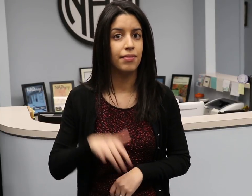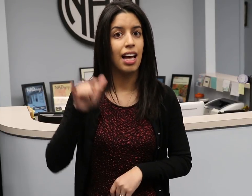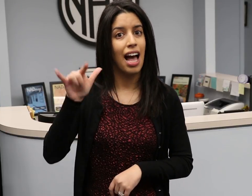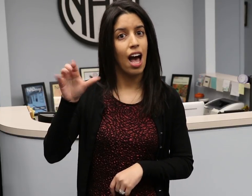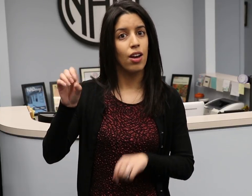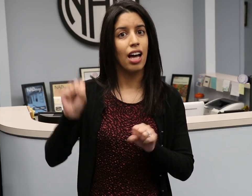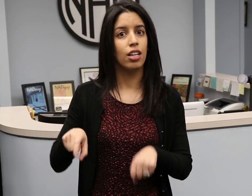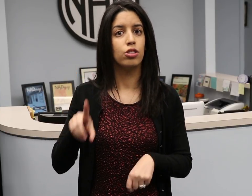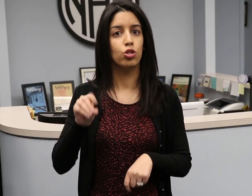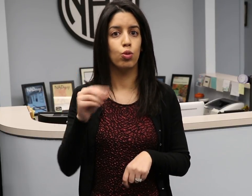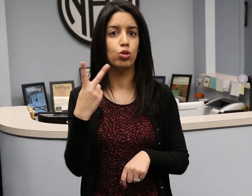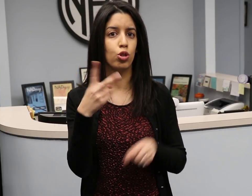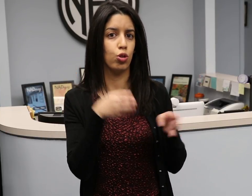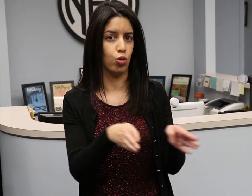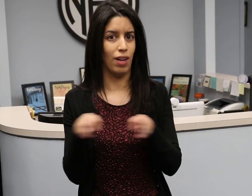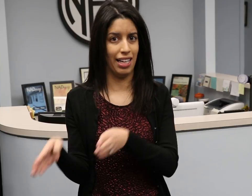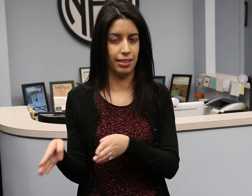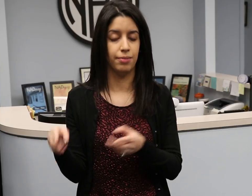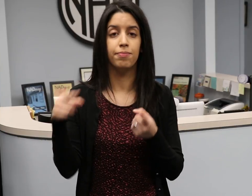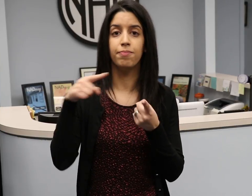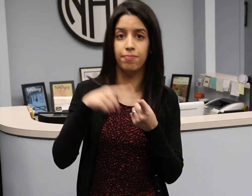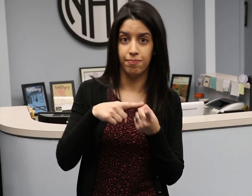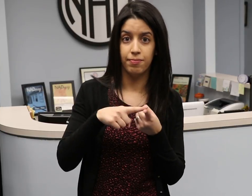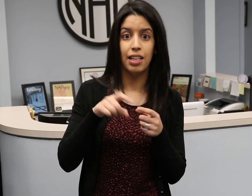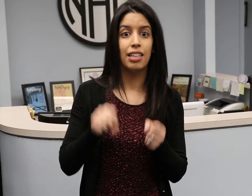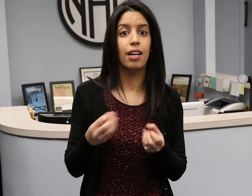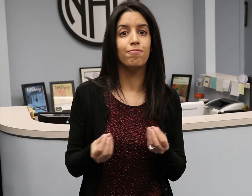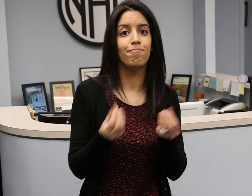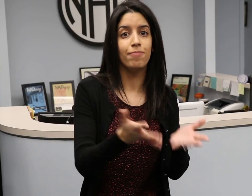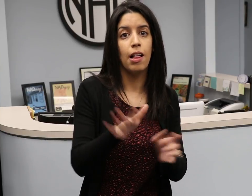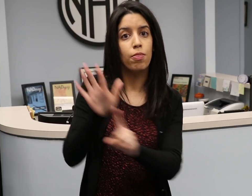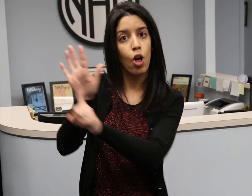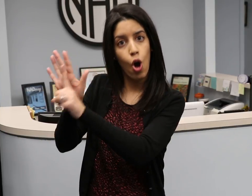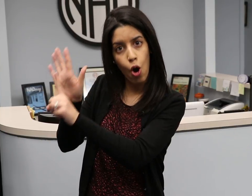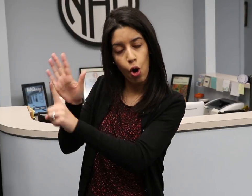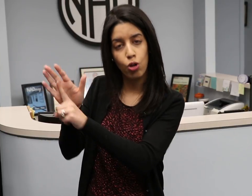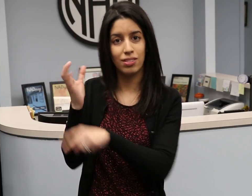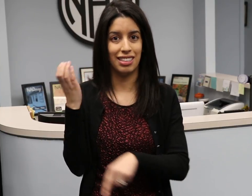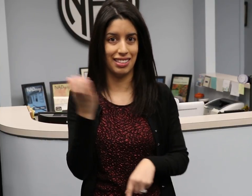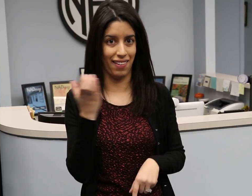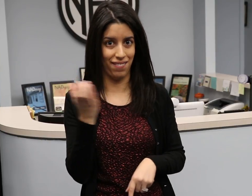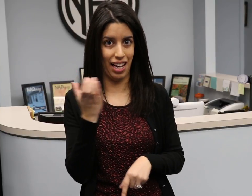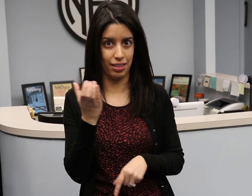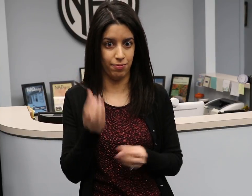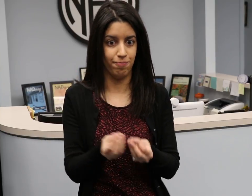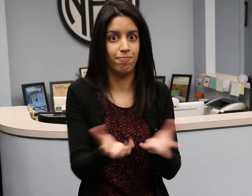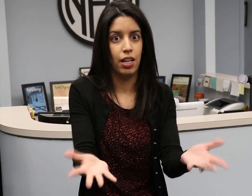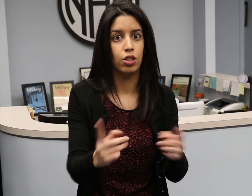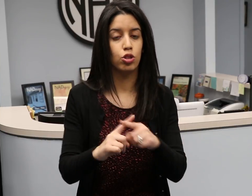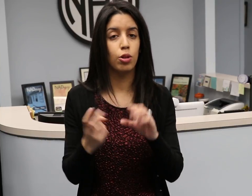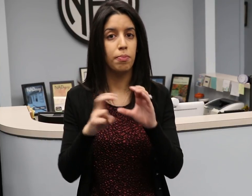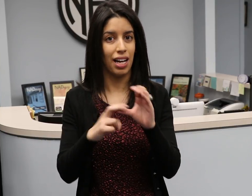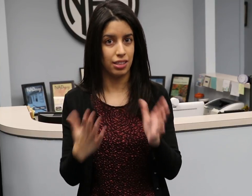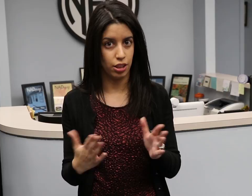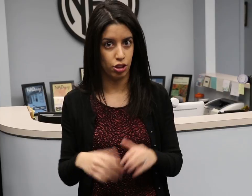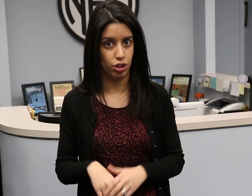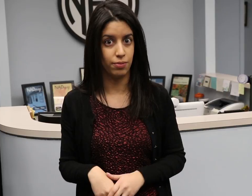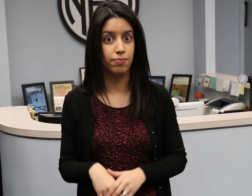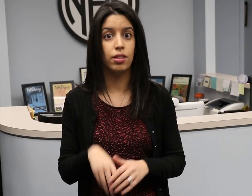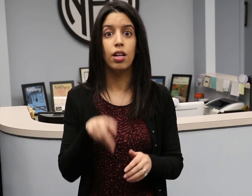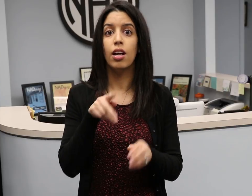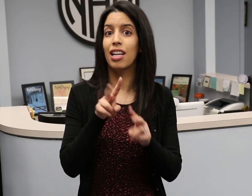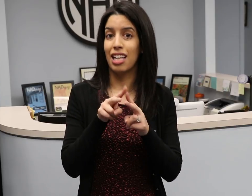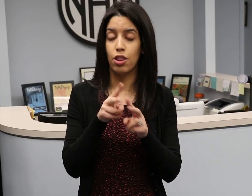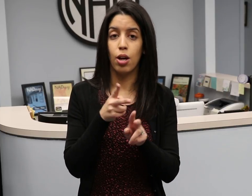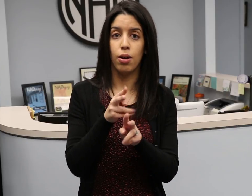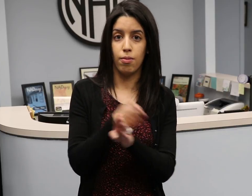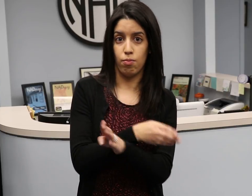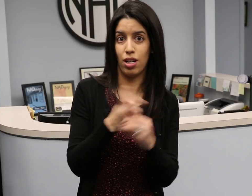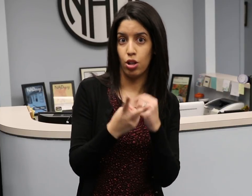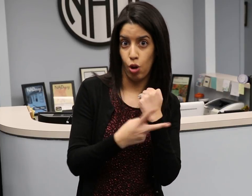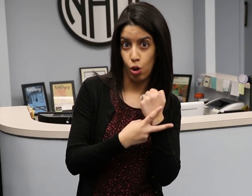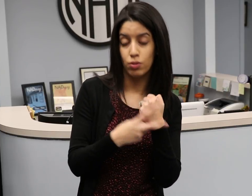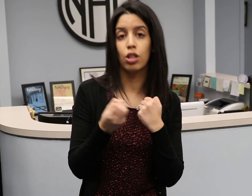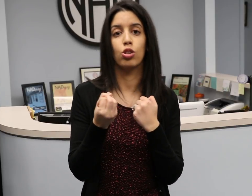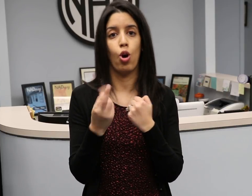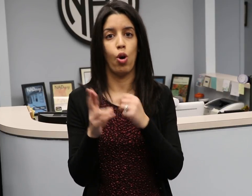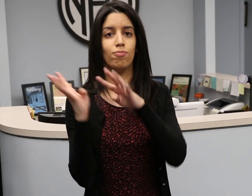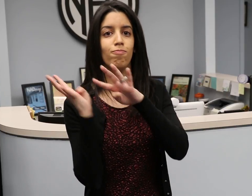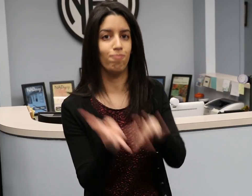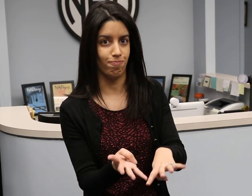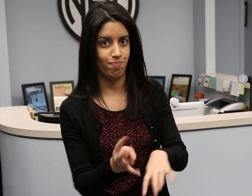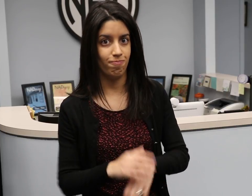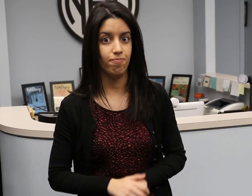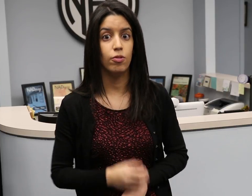Airlines can do this either through their own PEDs, on which content can be preloaded or streamed wirelessly,